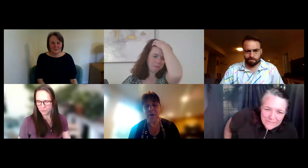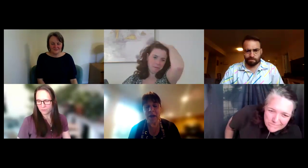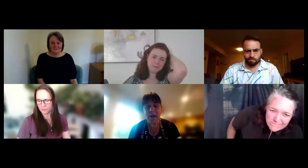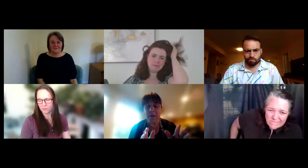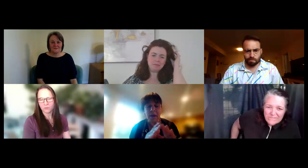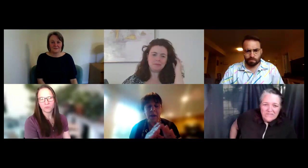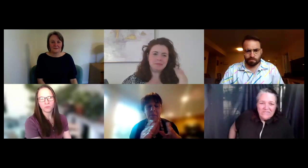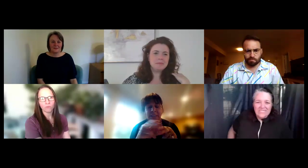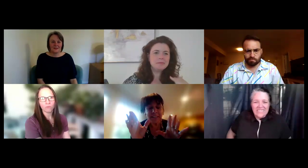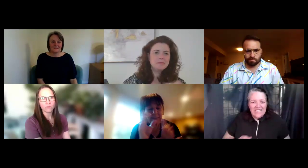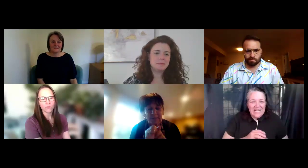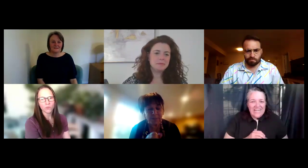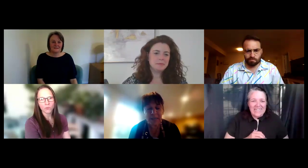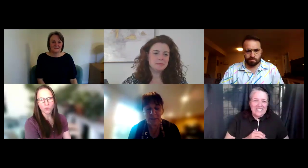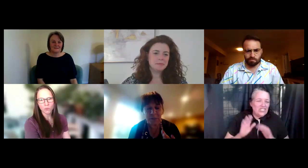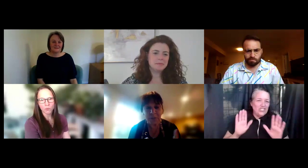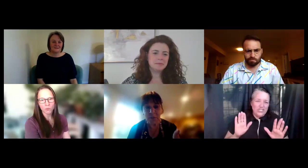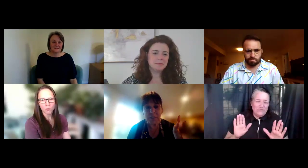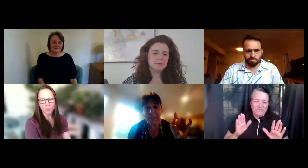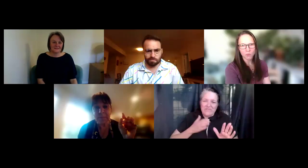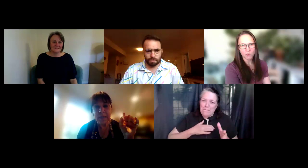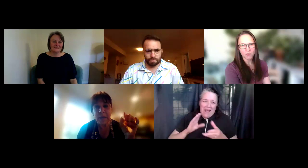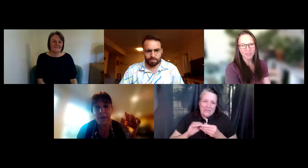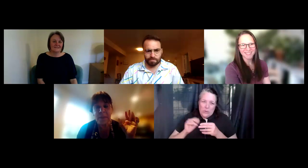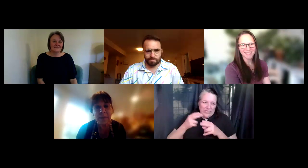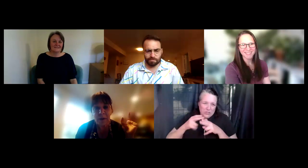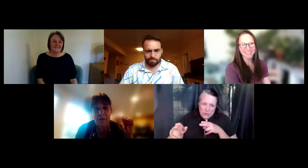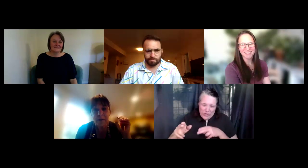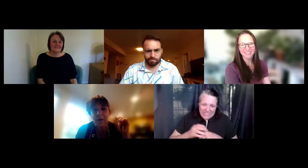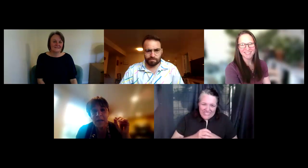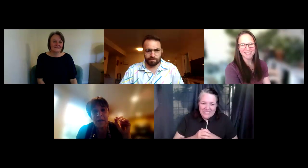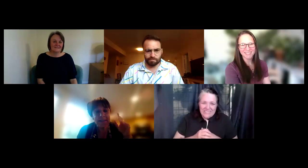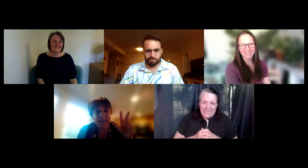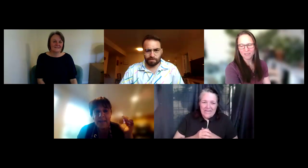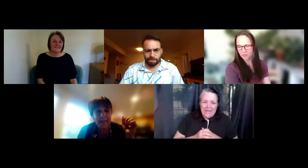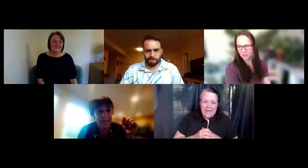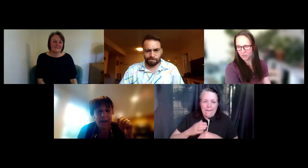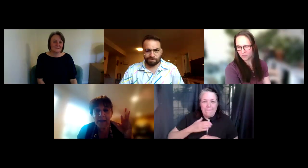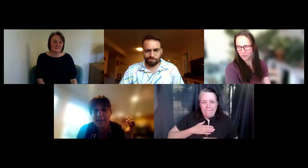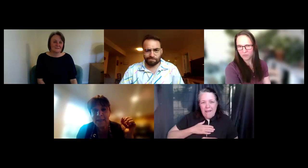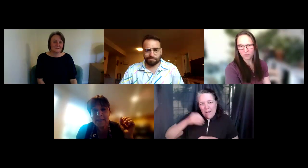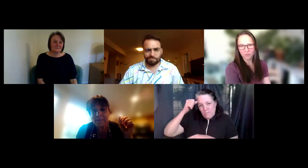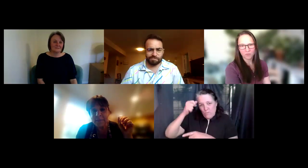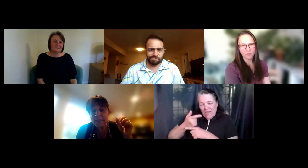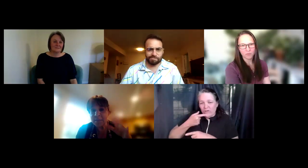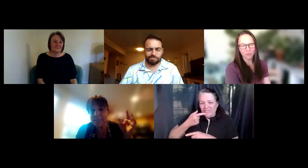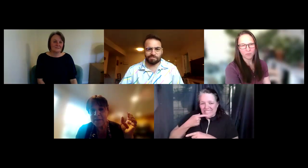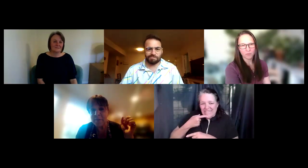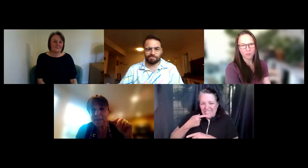OK, so... just to... my story real short is, my baby brother said, hey, I need -- it's going to be time for me to